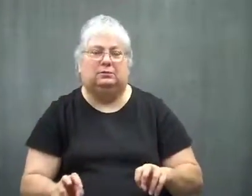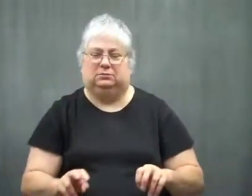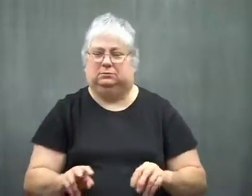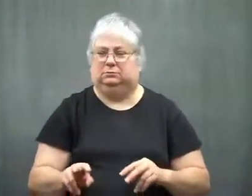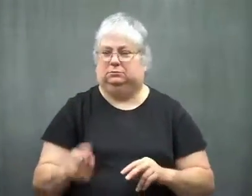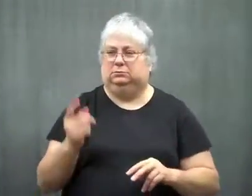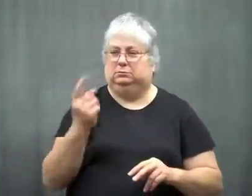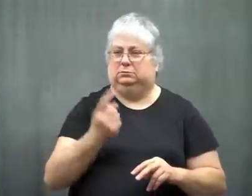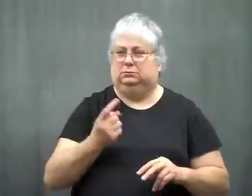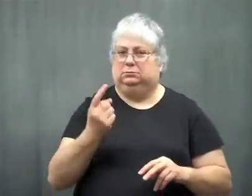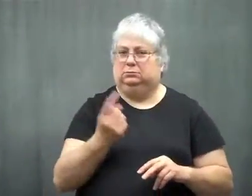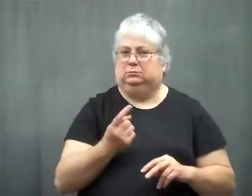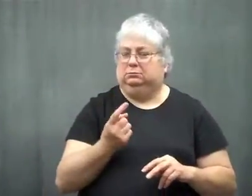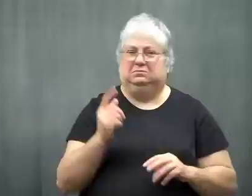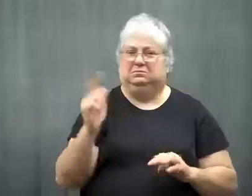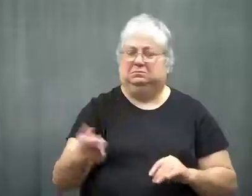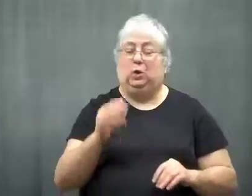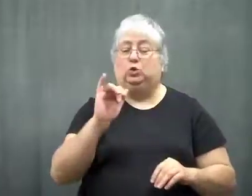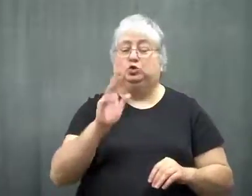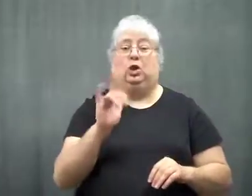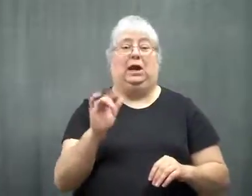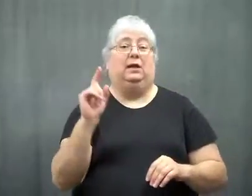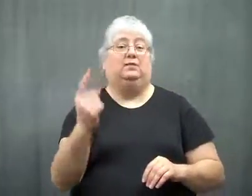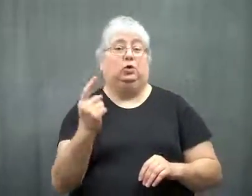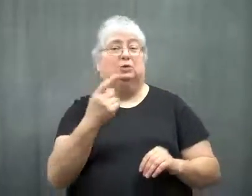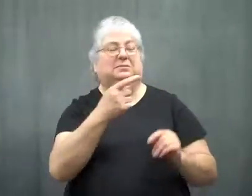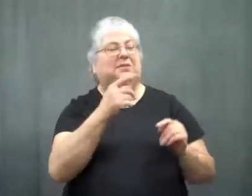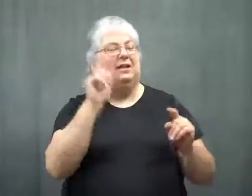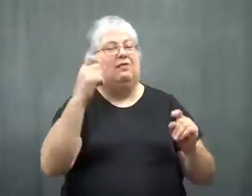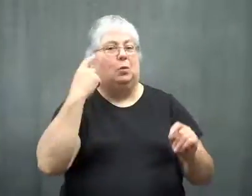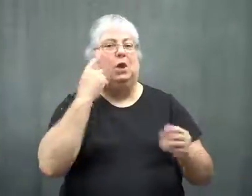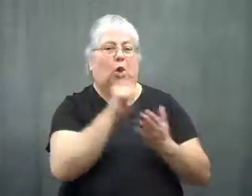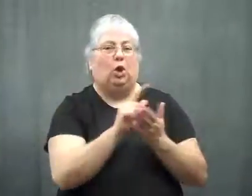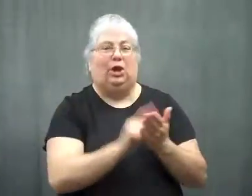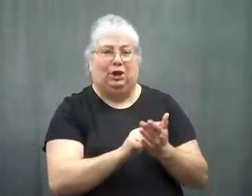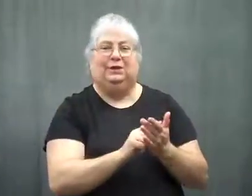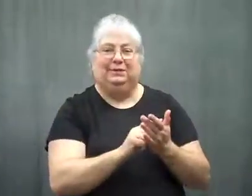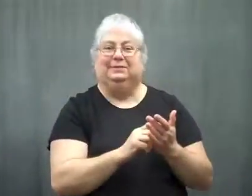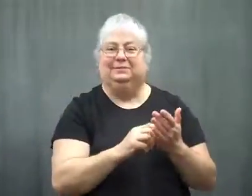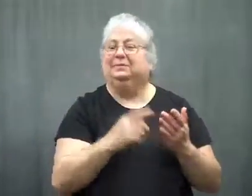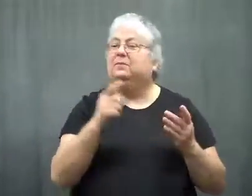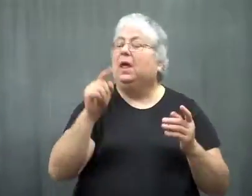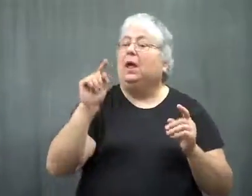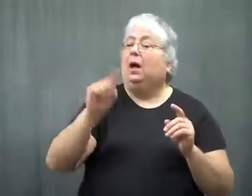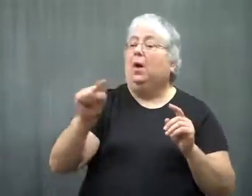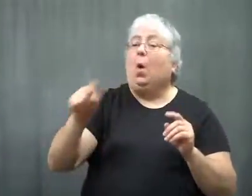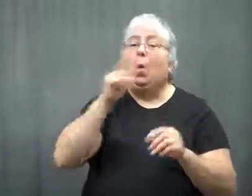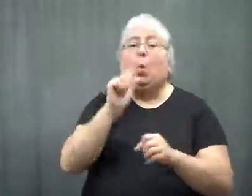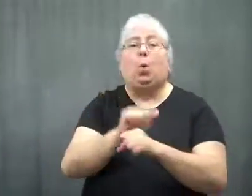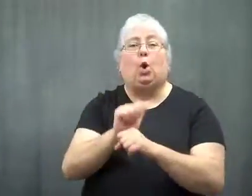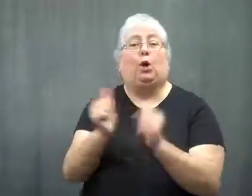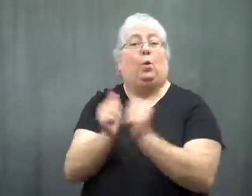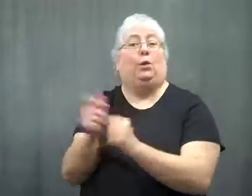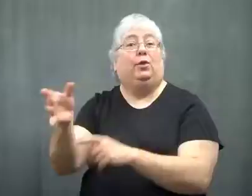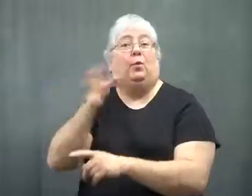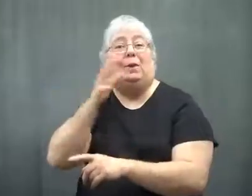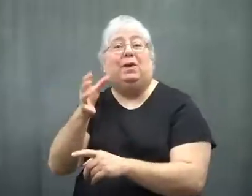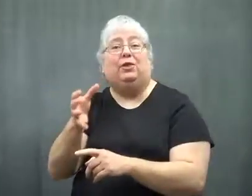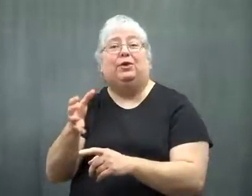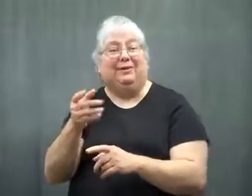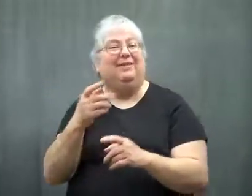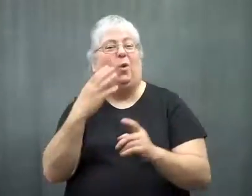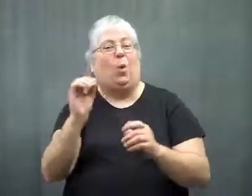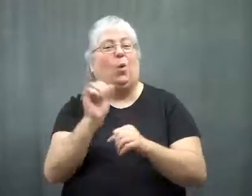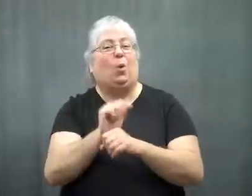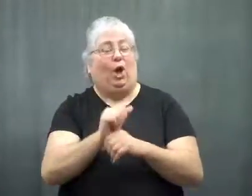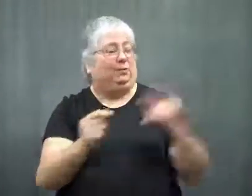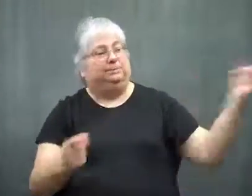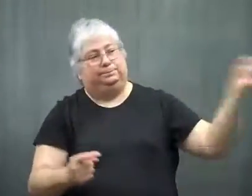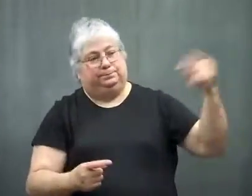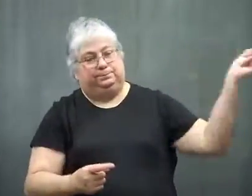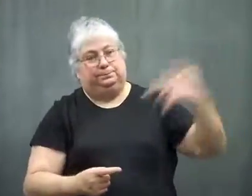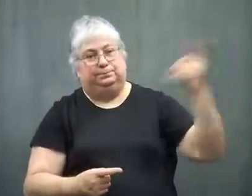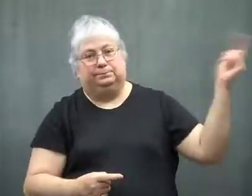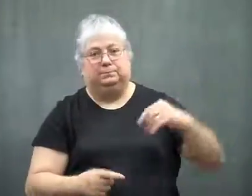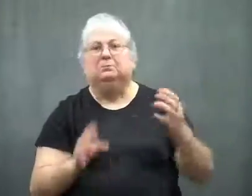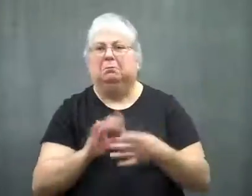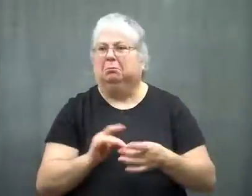On July 1, the prosecution brought in her co-workers.